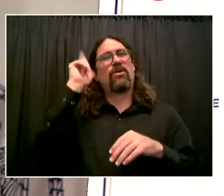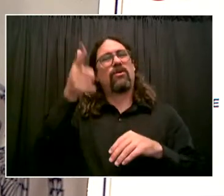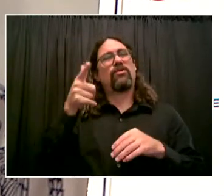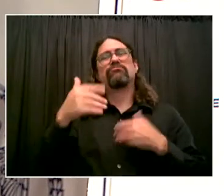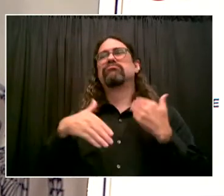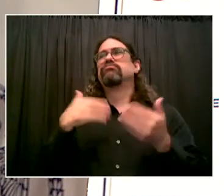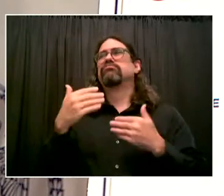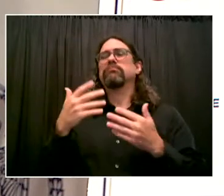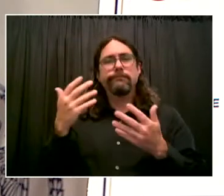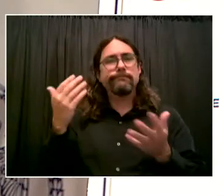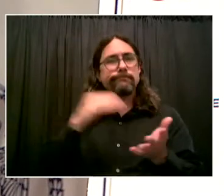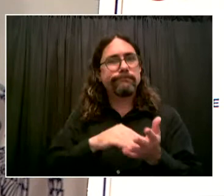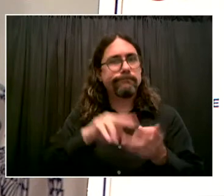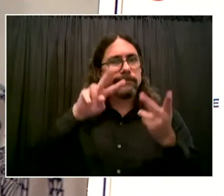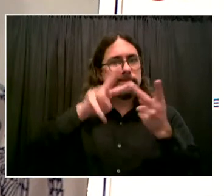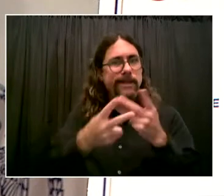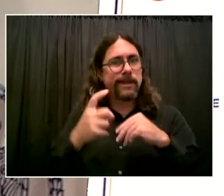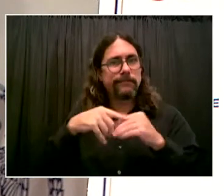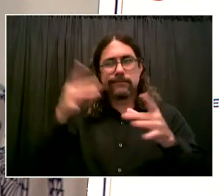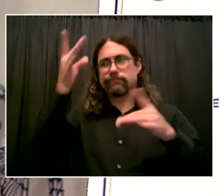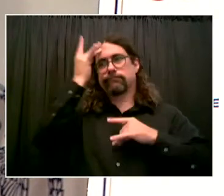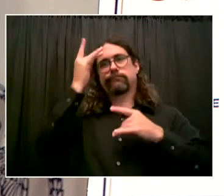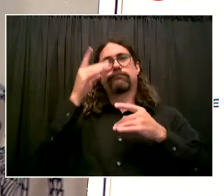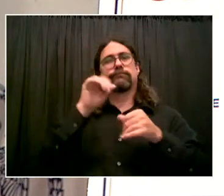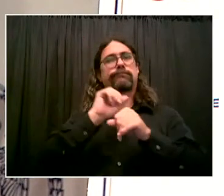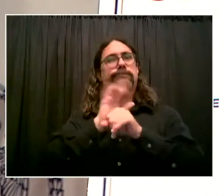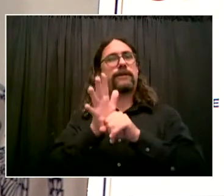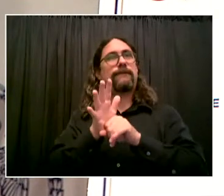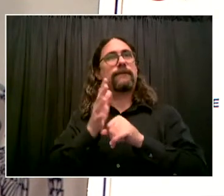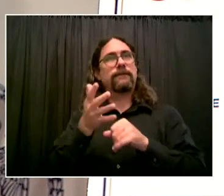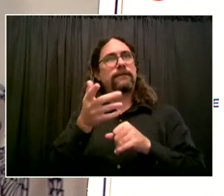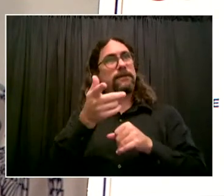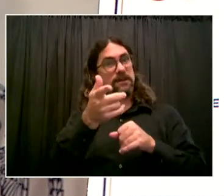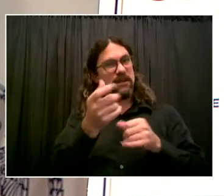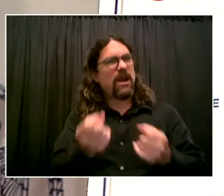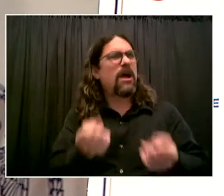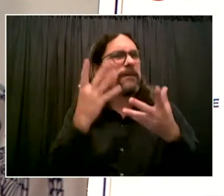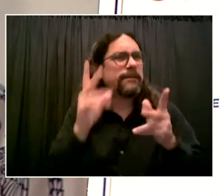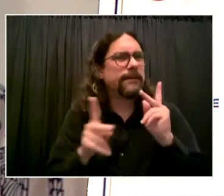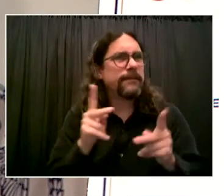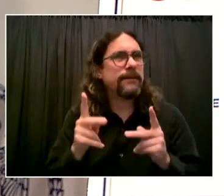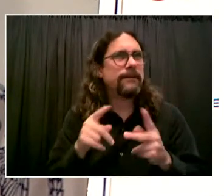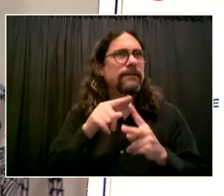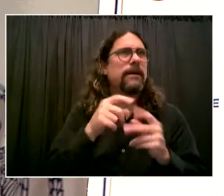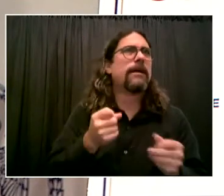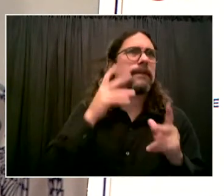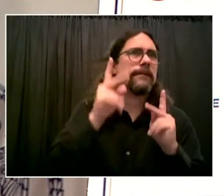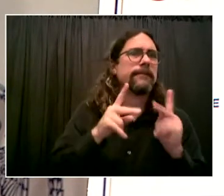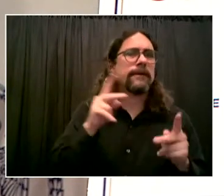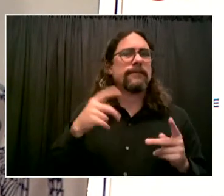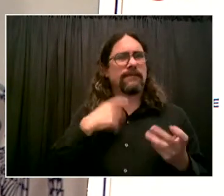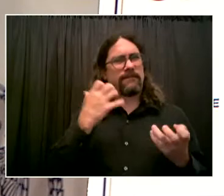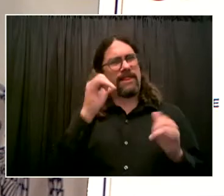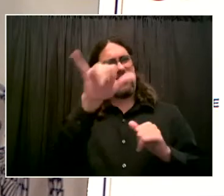CAN'T HAPPEN OVERNIGHT. STJU ANWT TO CONFIRM IF WE CAN GET THAT INFORMATION?